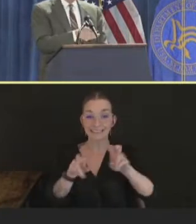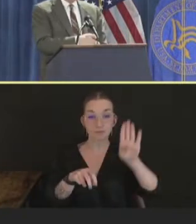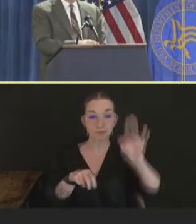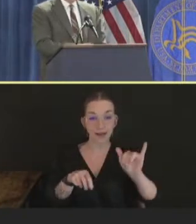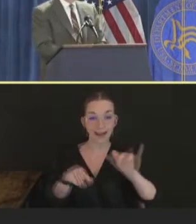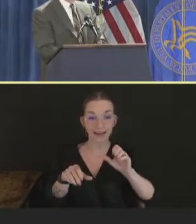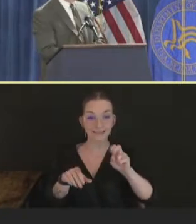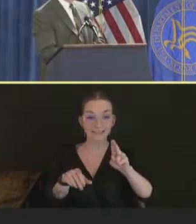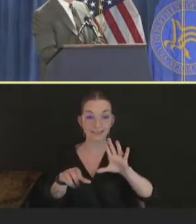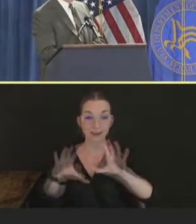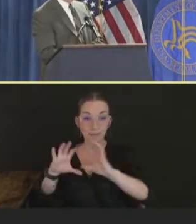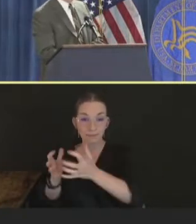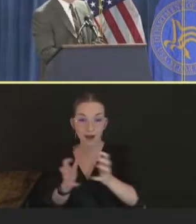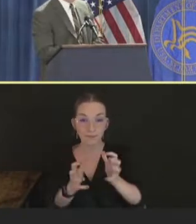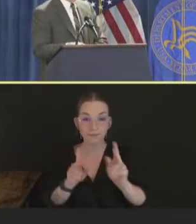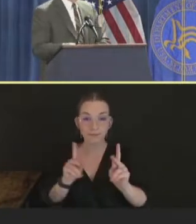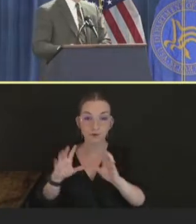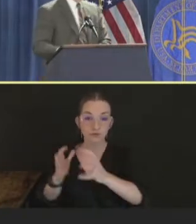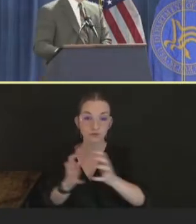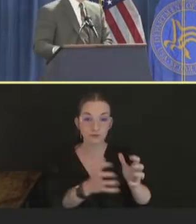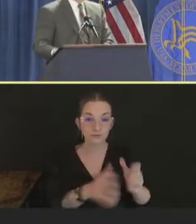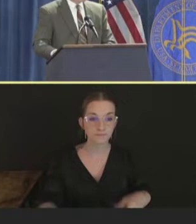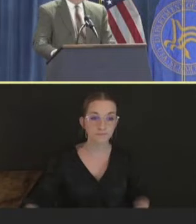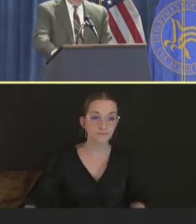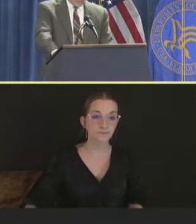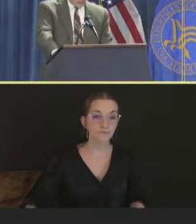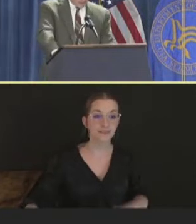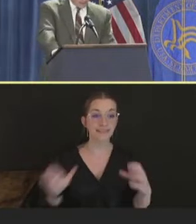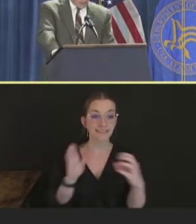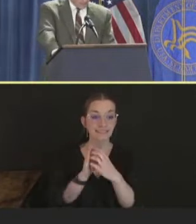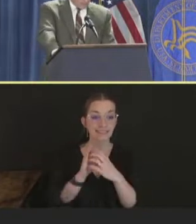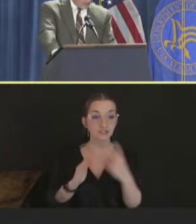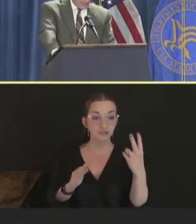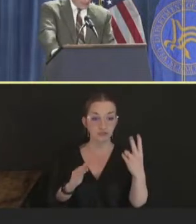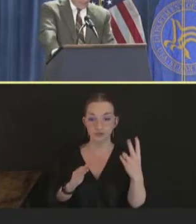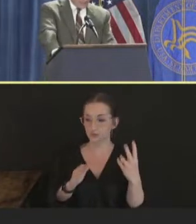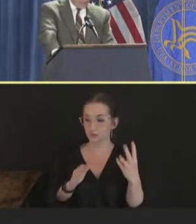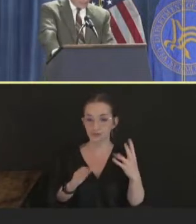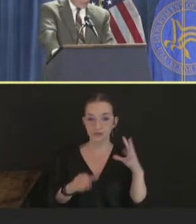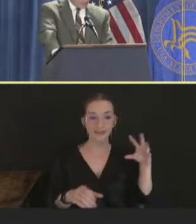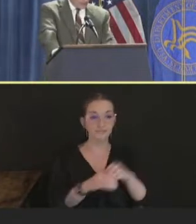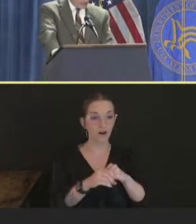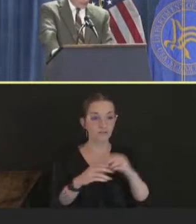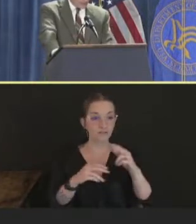Section two involves building trust in government and the Vaccine Enterprise.